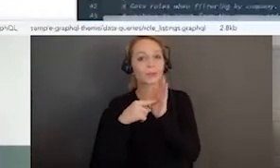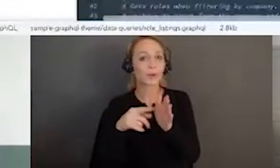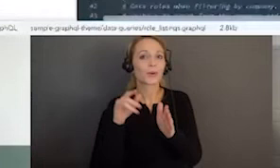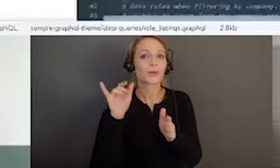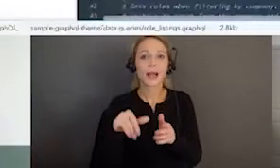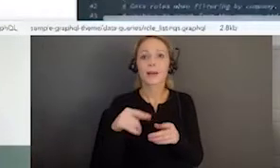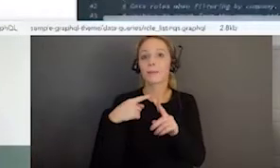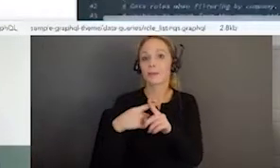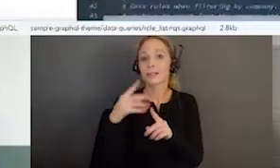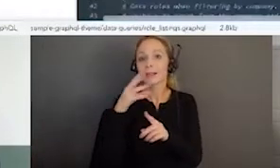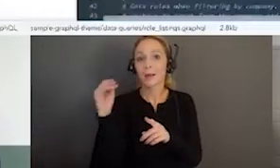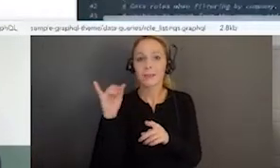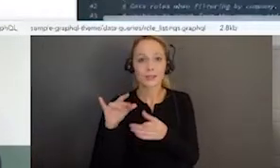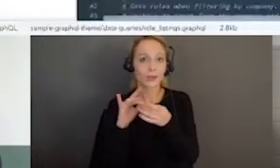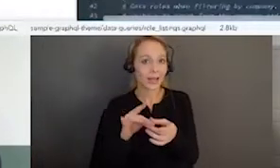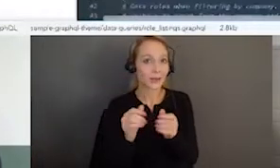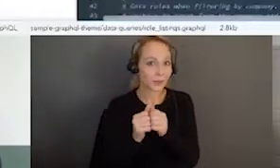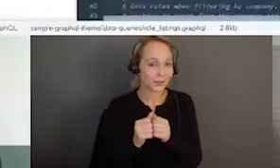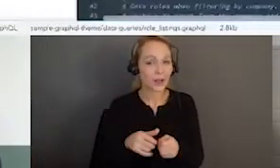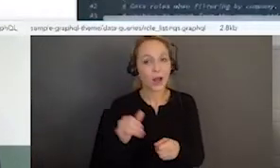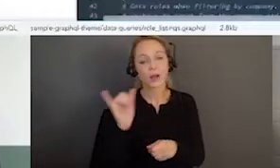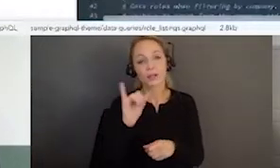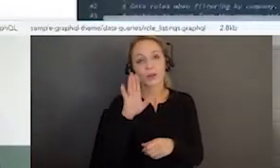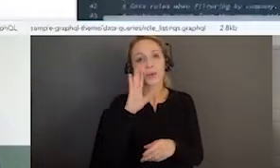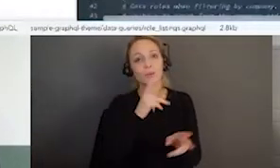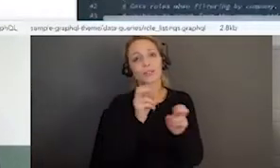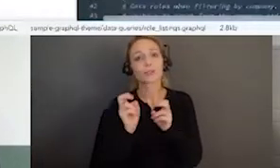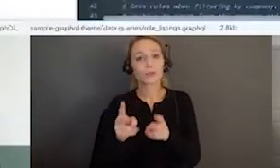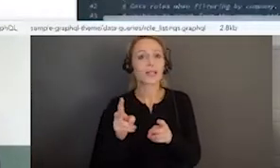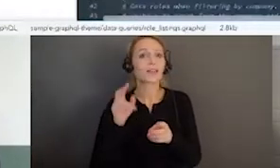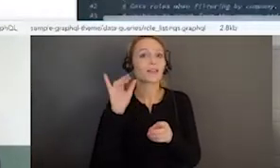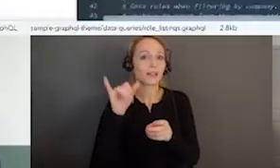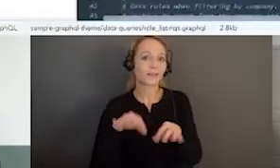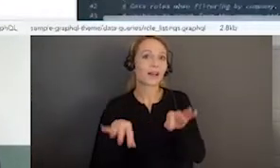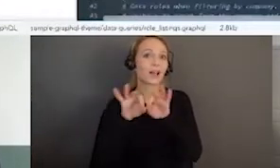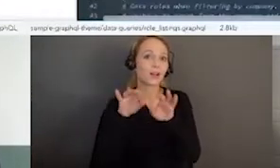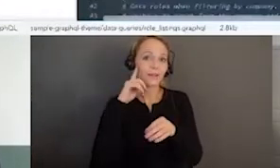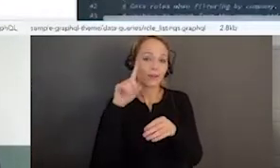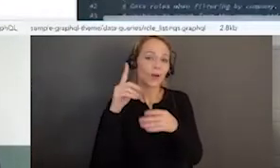COMPANIES THEY'RE RELATED TO. THIS QUERY ALSO RETRIEVES THE VALUES FOR POPULATING THE FILTER DROPDOWNS.